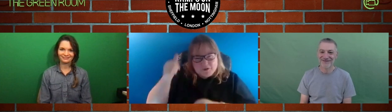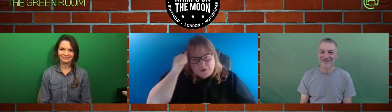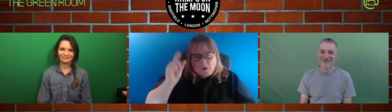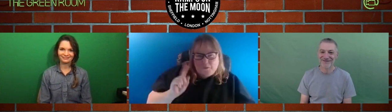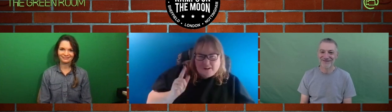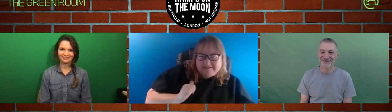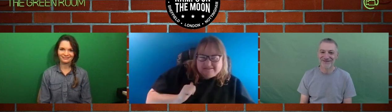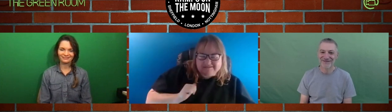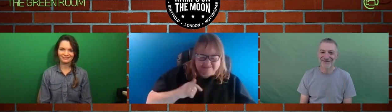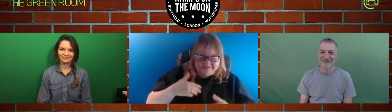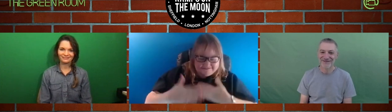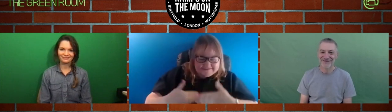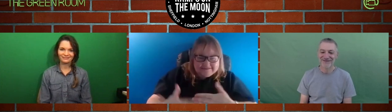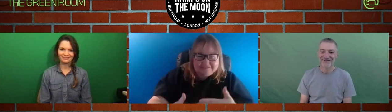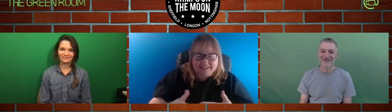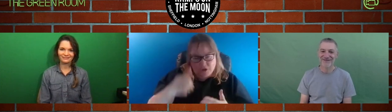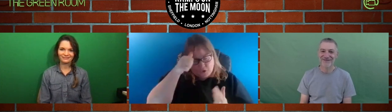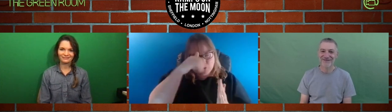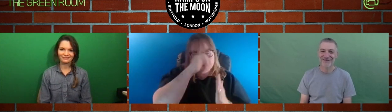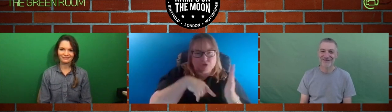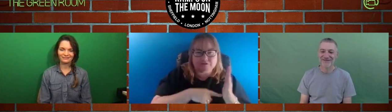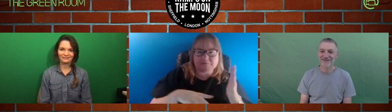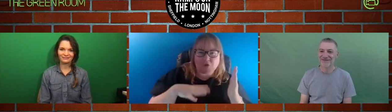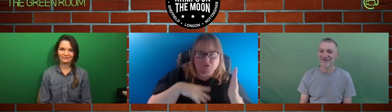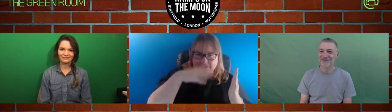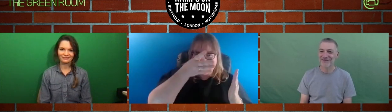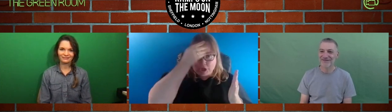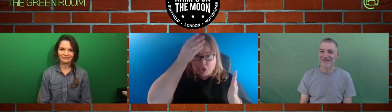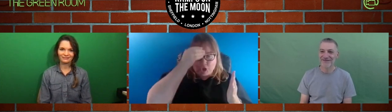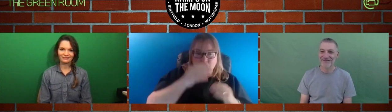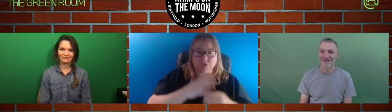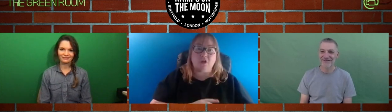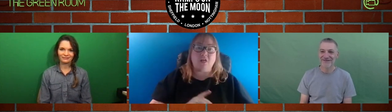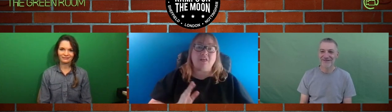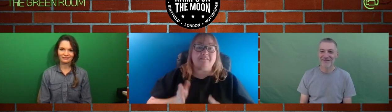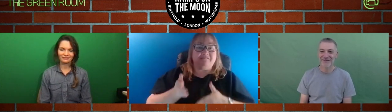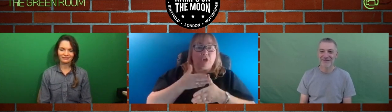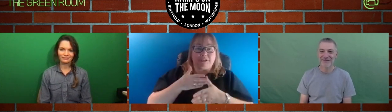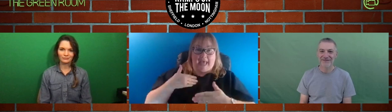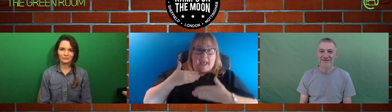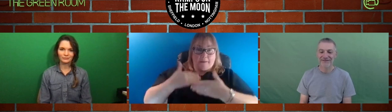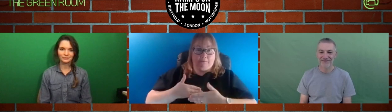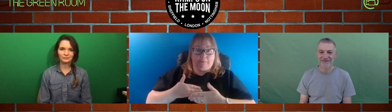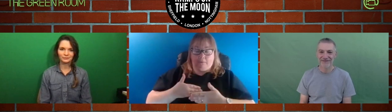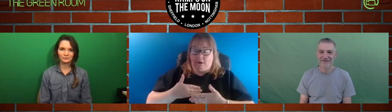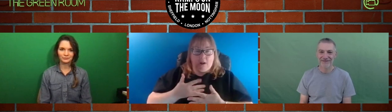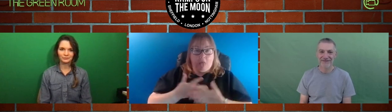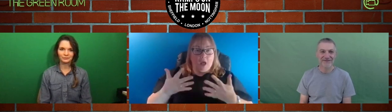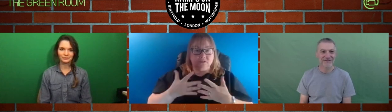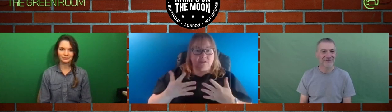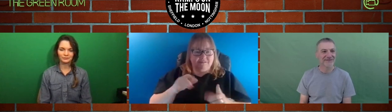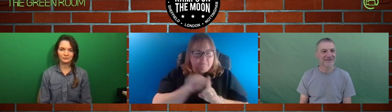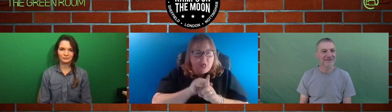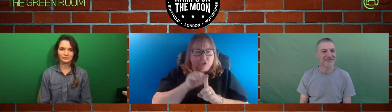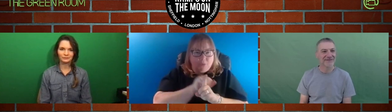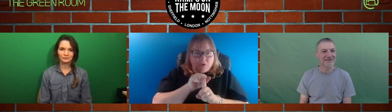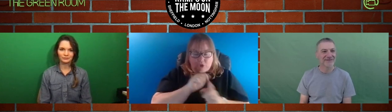and we knew the script already because in our first rehearsals right, things were changing all the time and we would learn a line and then we would have to